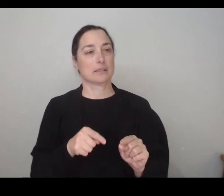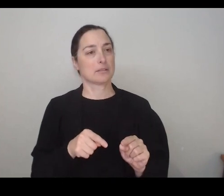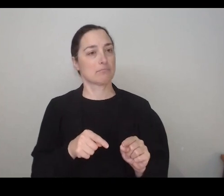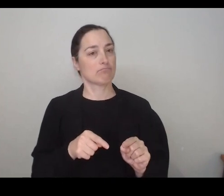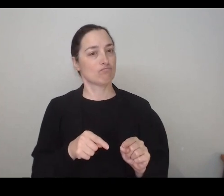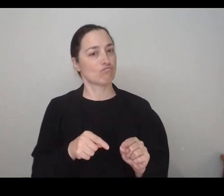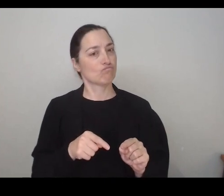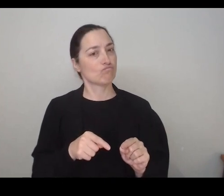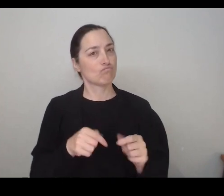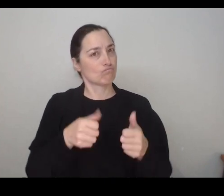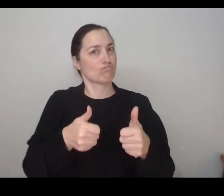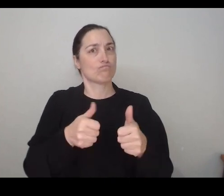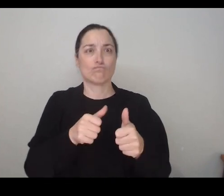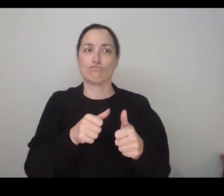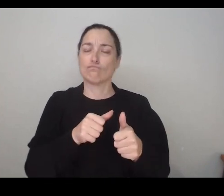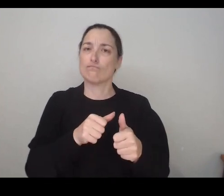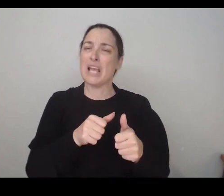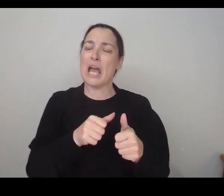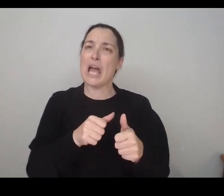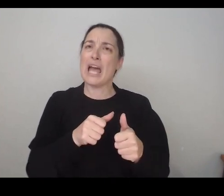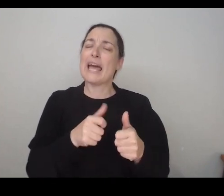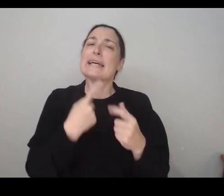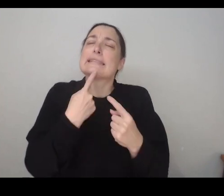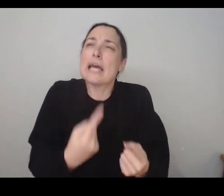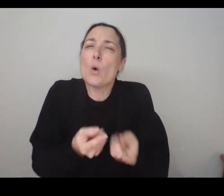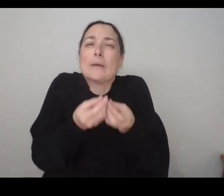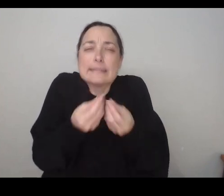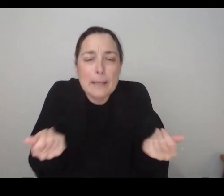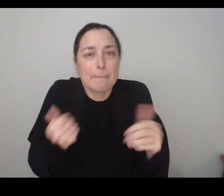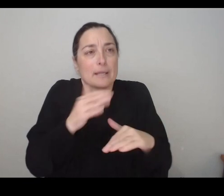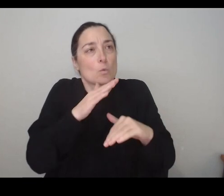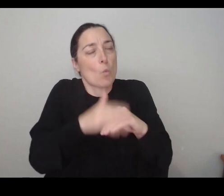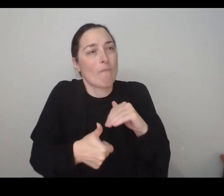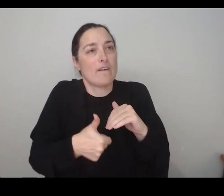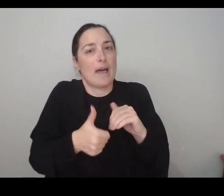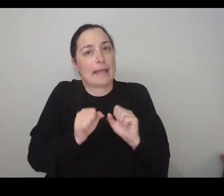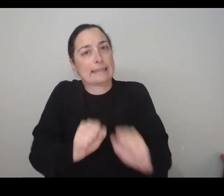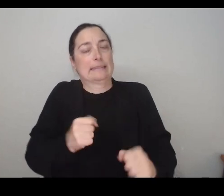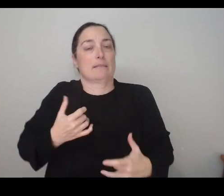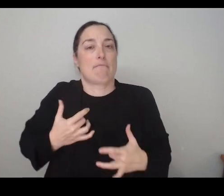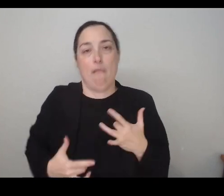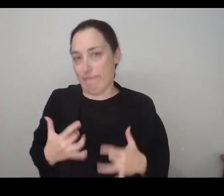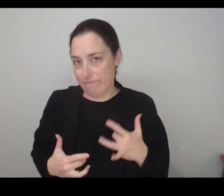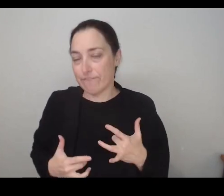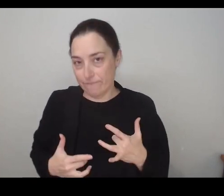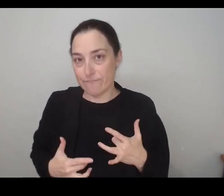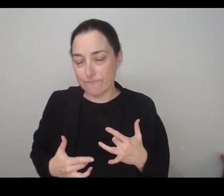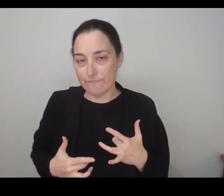but it's much more than that. It really tells something about Gauguin at the end of his life, and what is striking, you know,